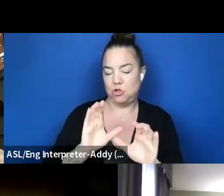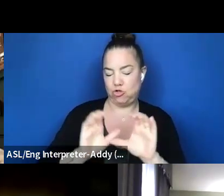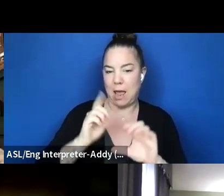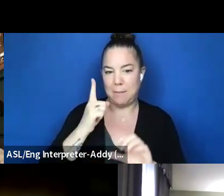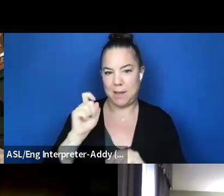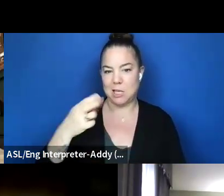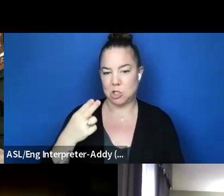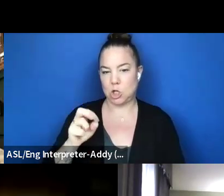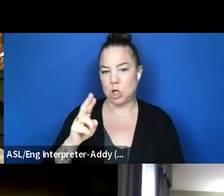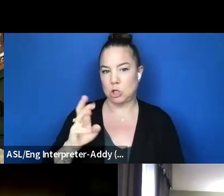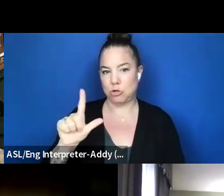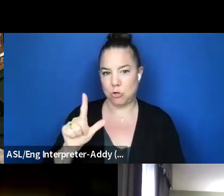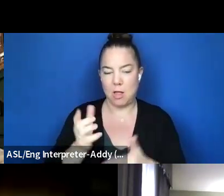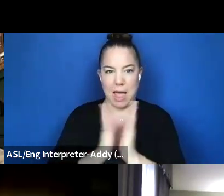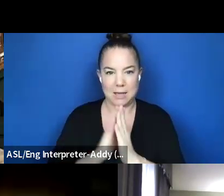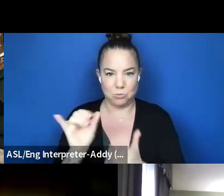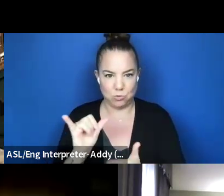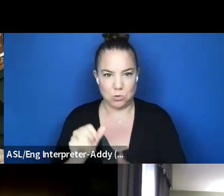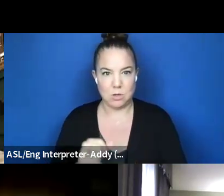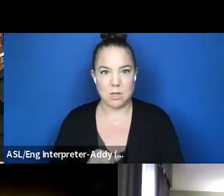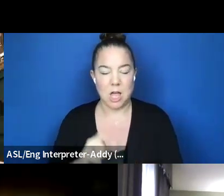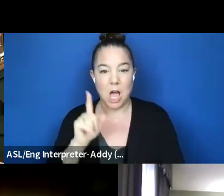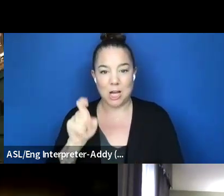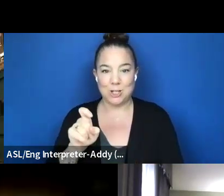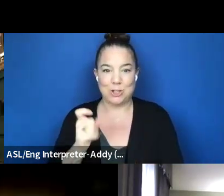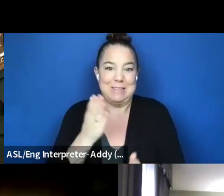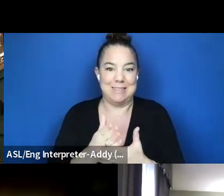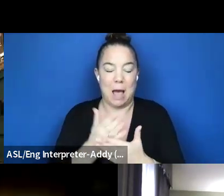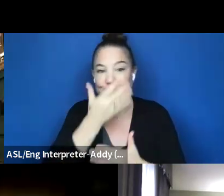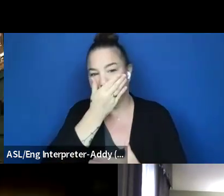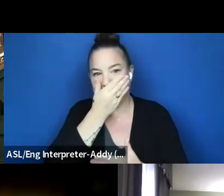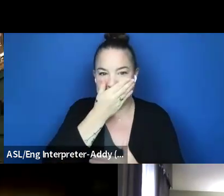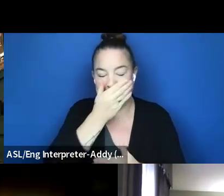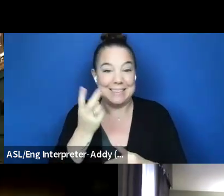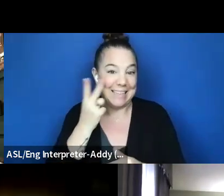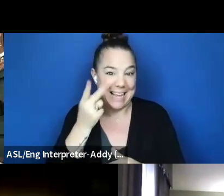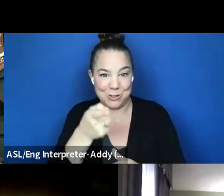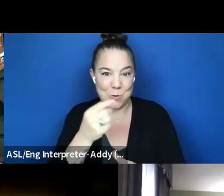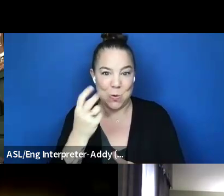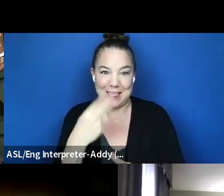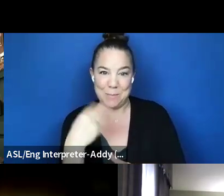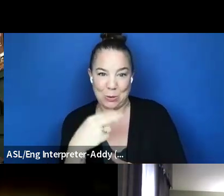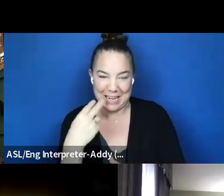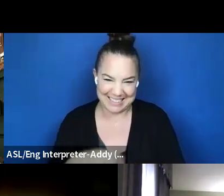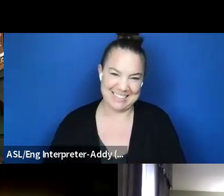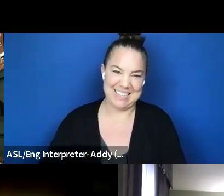Brooke Wilson (she/her): I should stop covering my mouth in case he's lip reading as well. I don't know if I have good lighting, though.